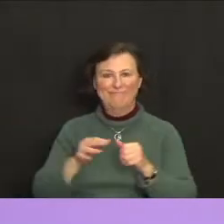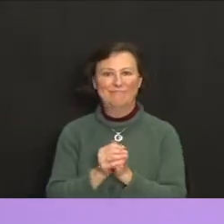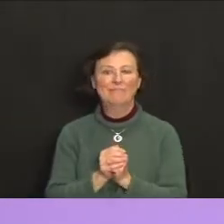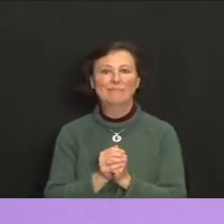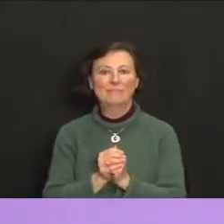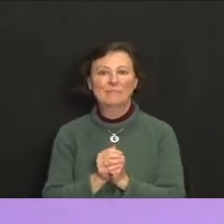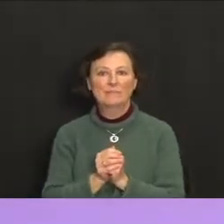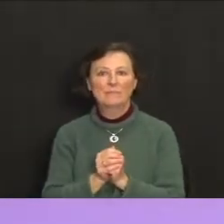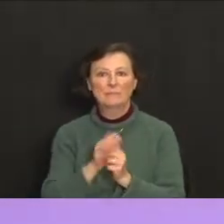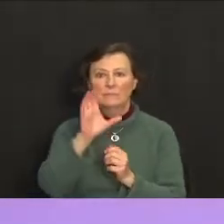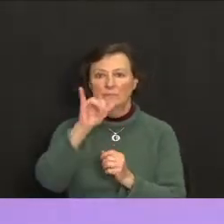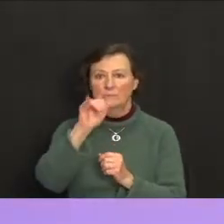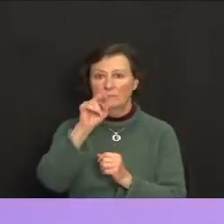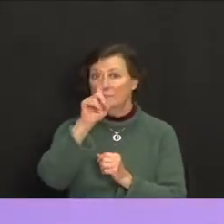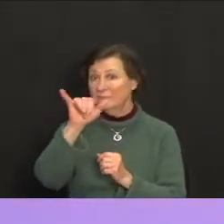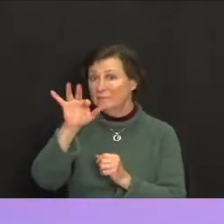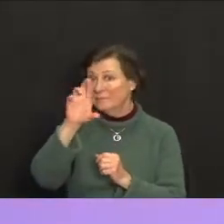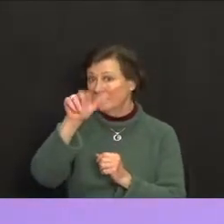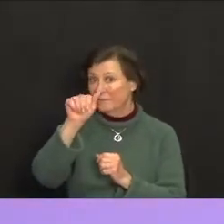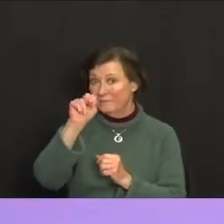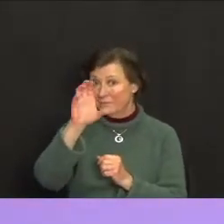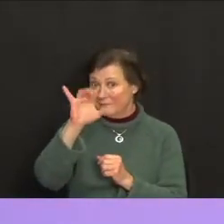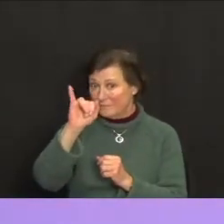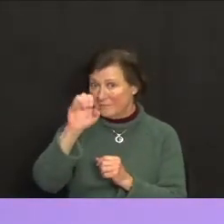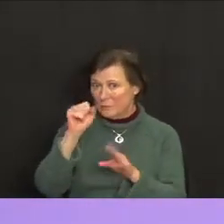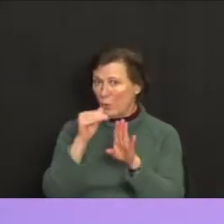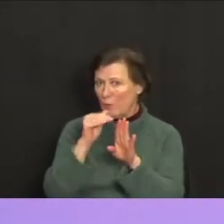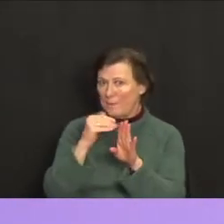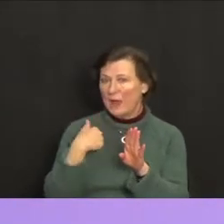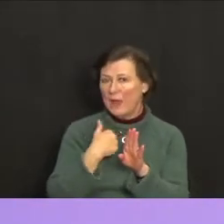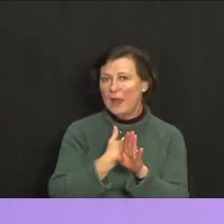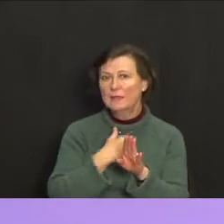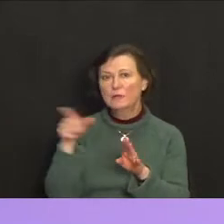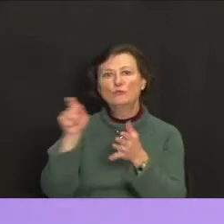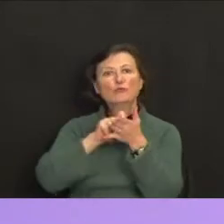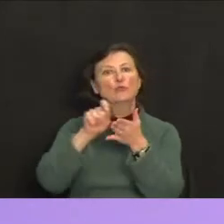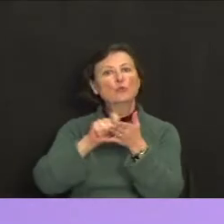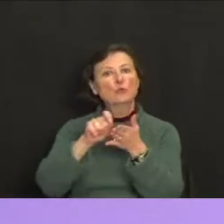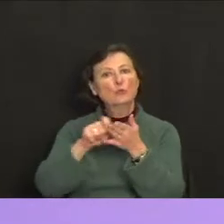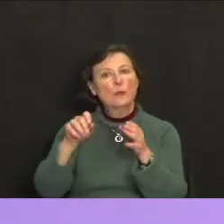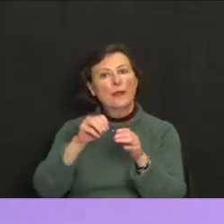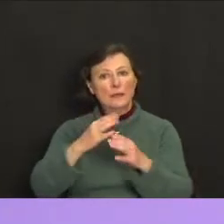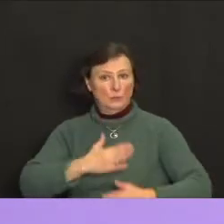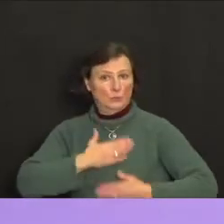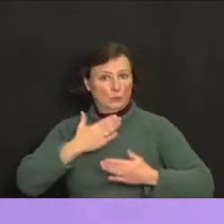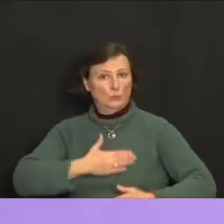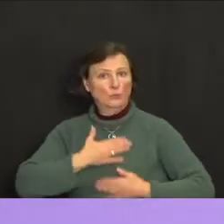Cindy Francis reminds us of this as she writes in our joys and concerns on the website